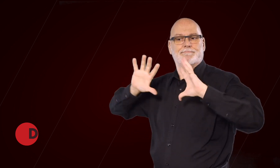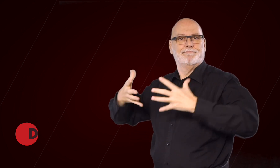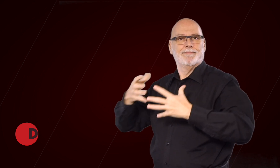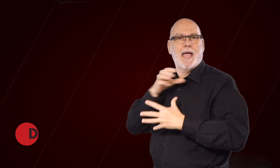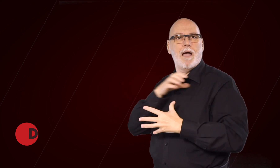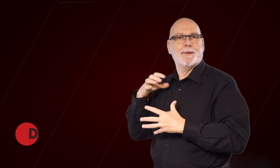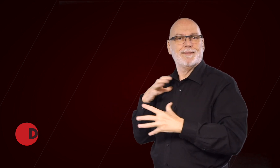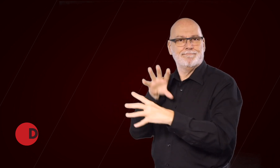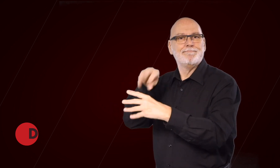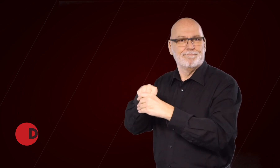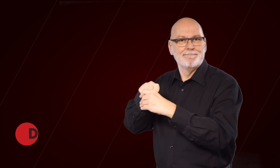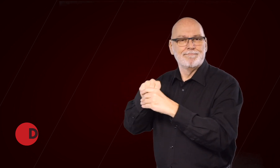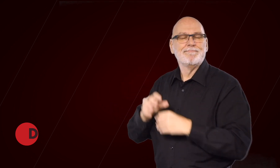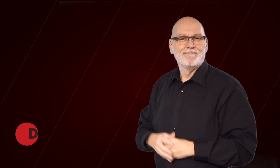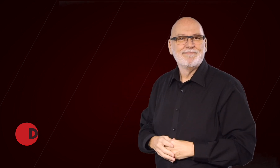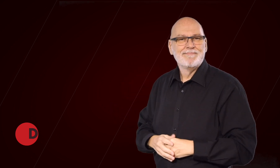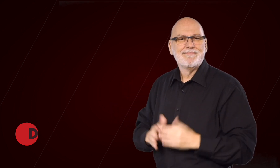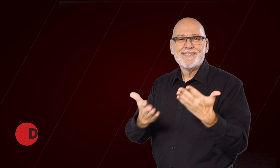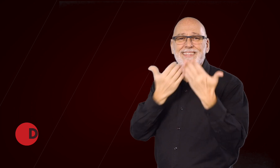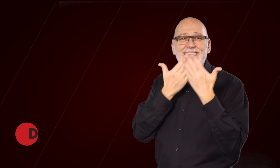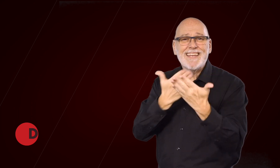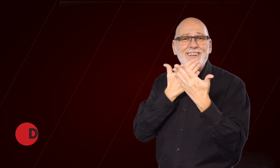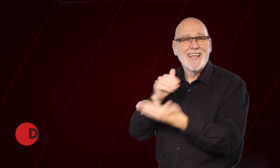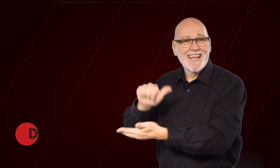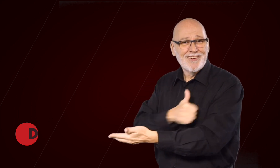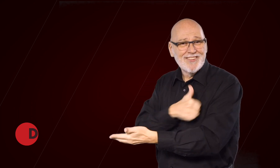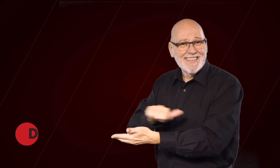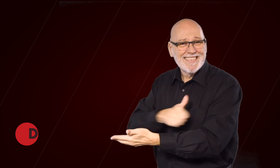standing committee. Thank you Andrea!